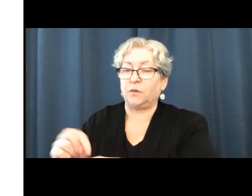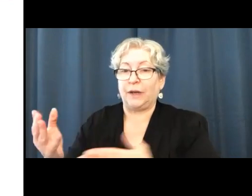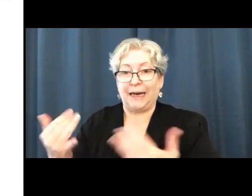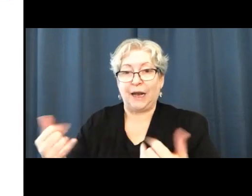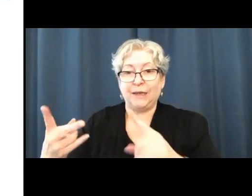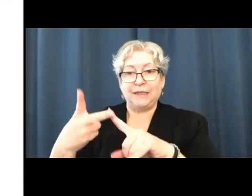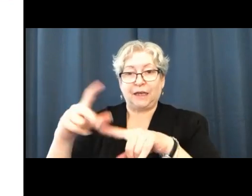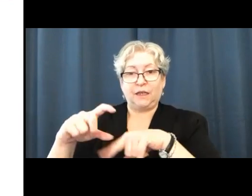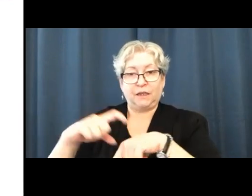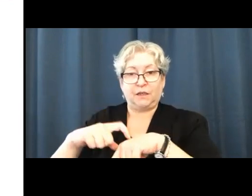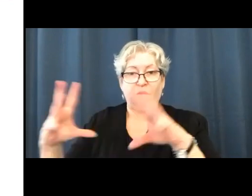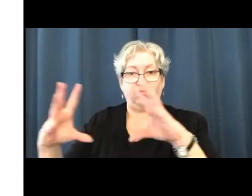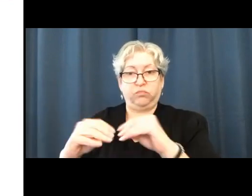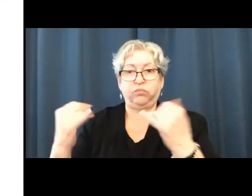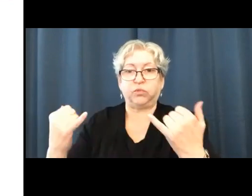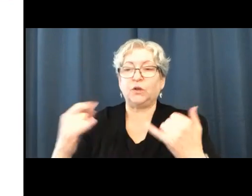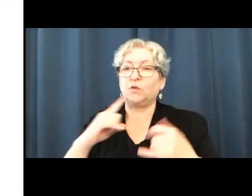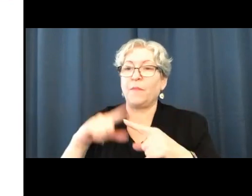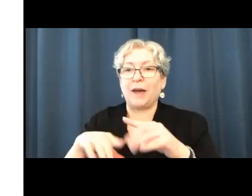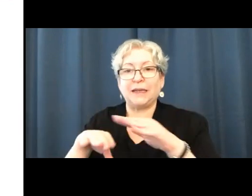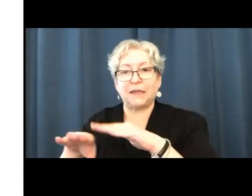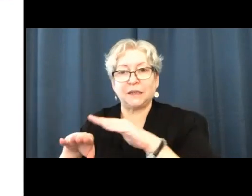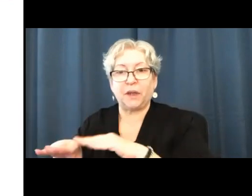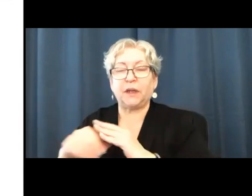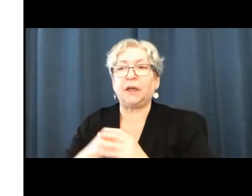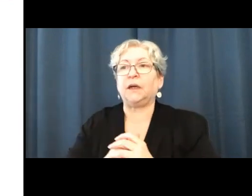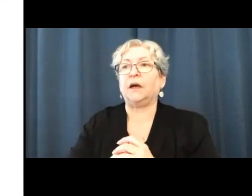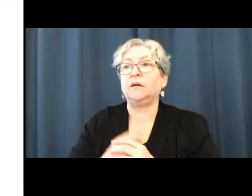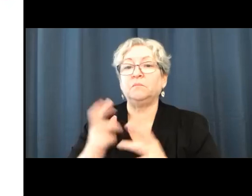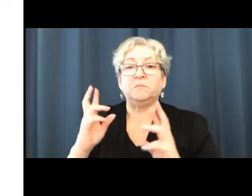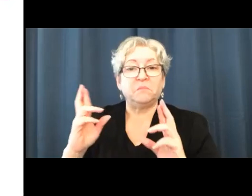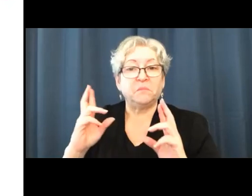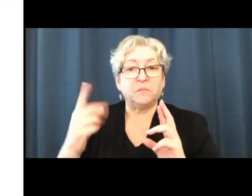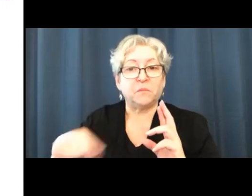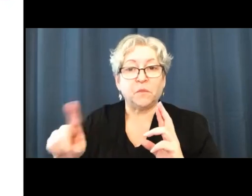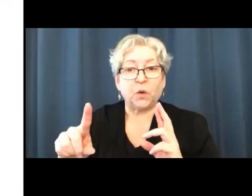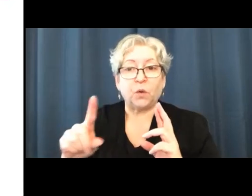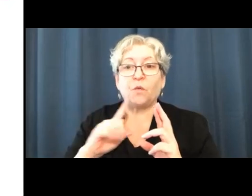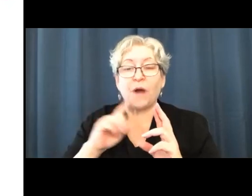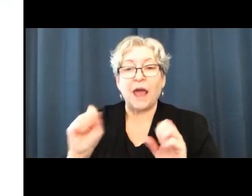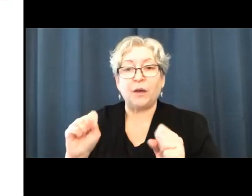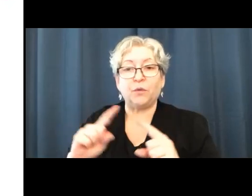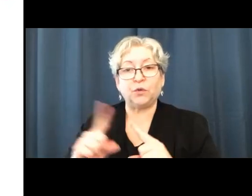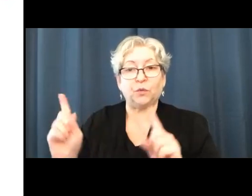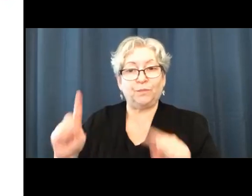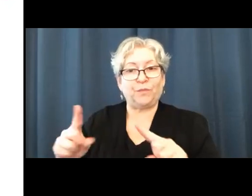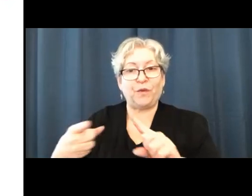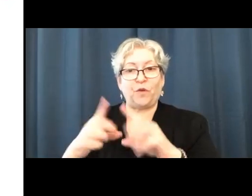on talking about accessibility. I hope that you all were able to come to the first session or watch the recording of it,